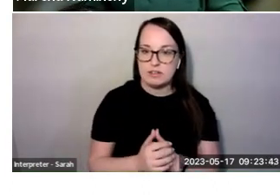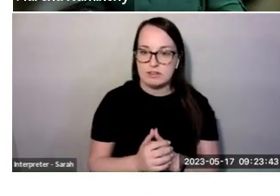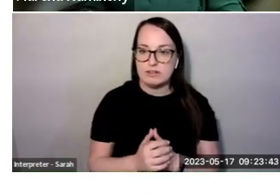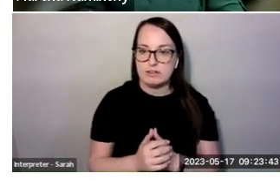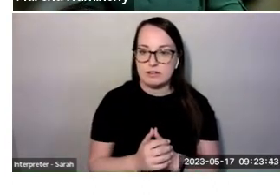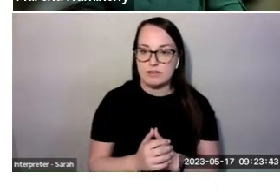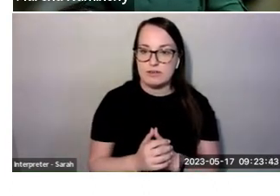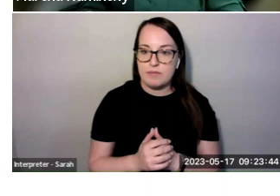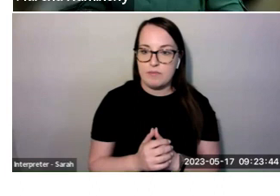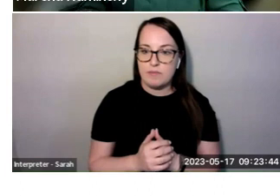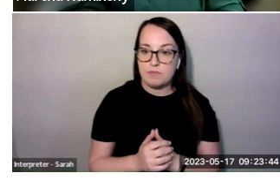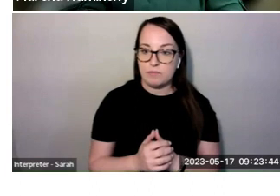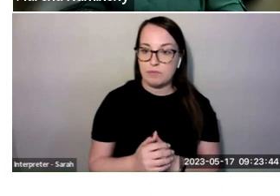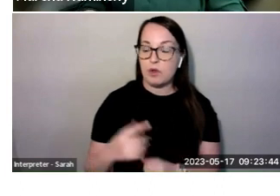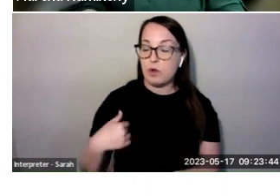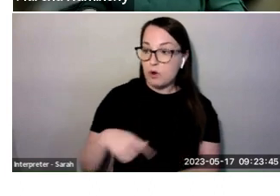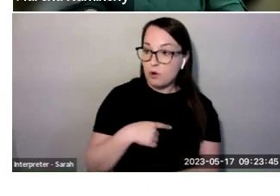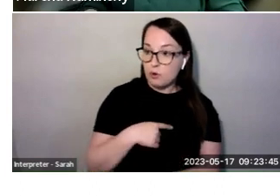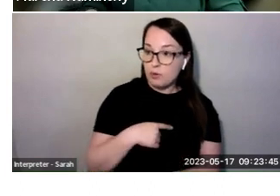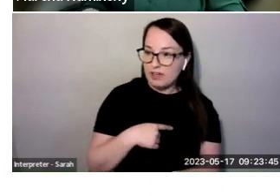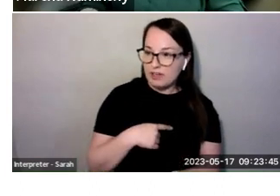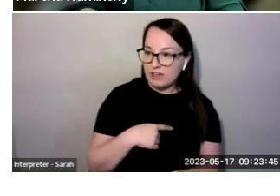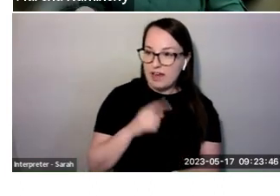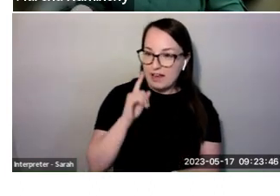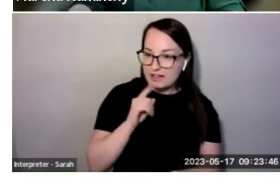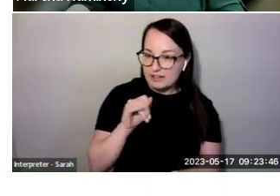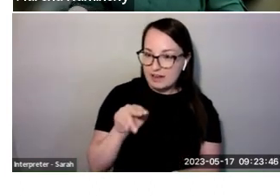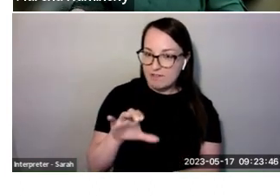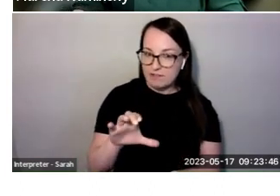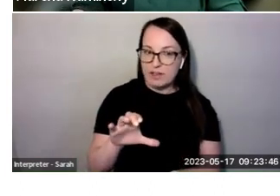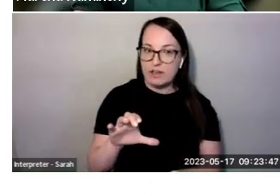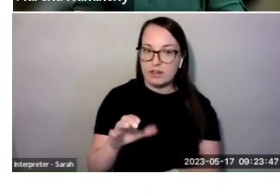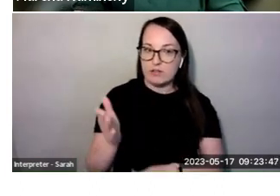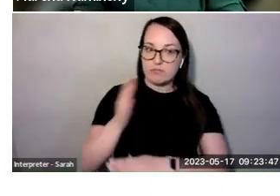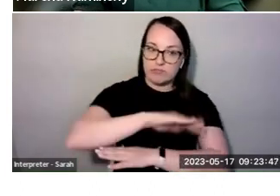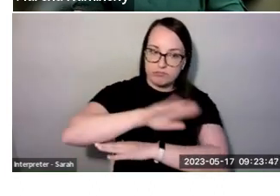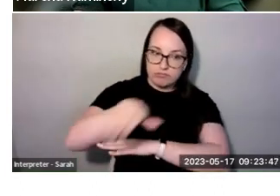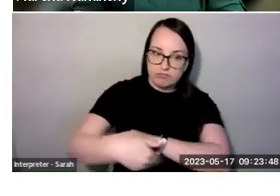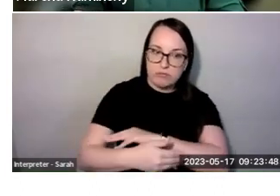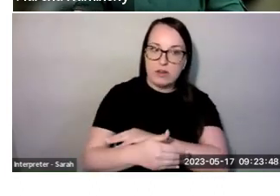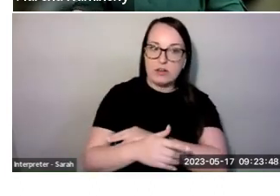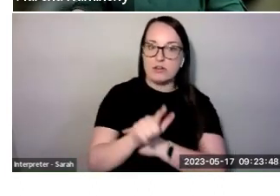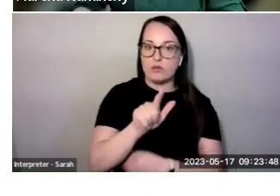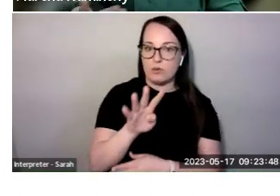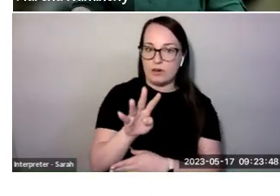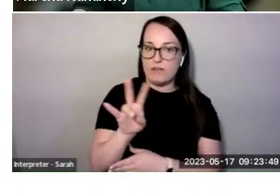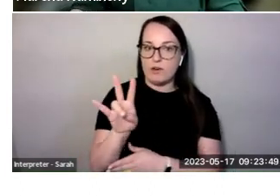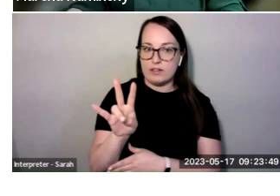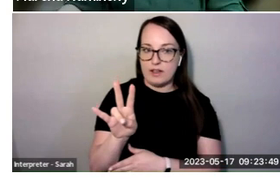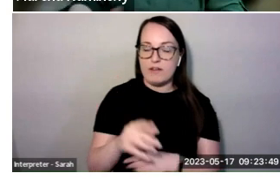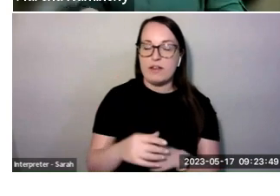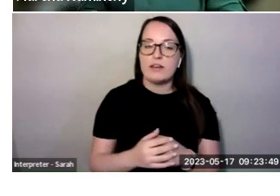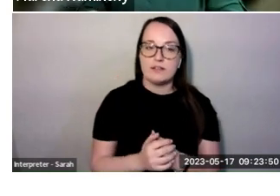what we typically like. Like I mentioned before, we are 24-7.